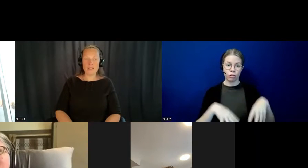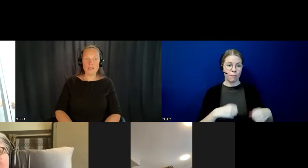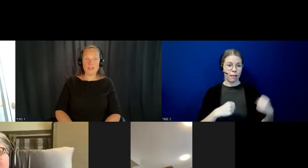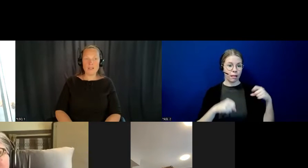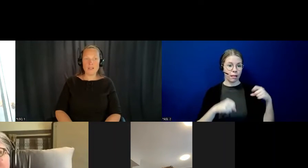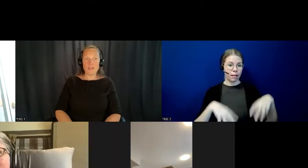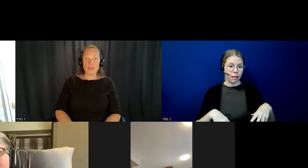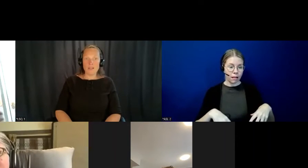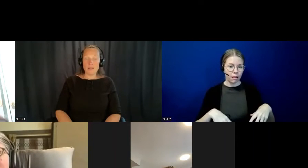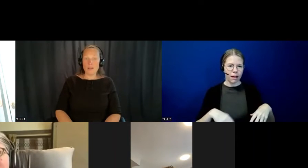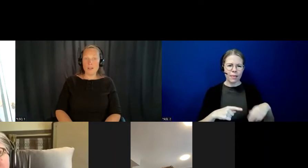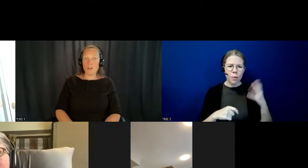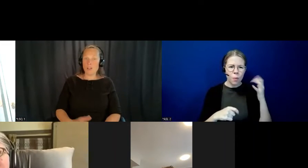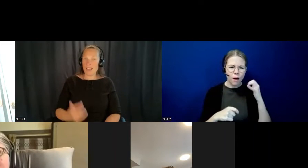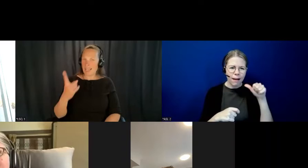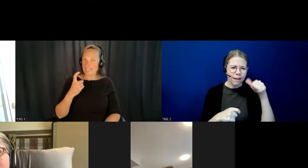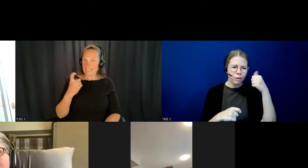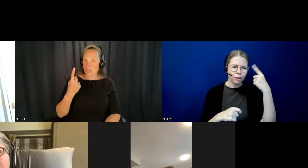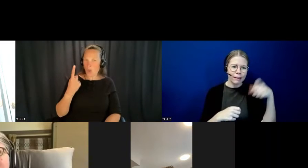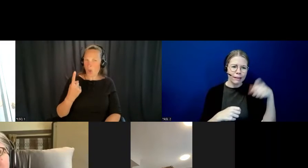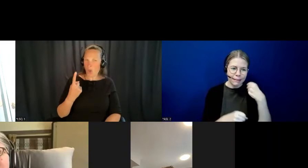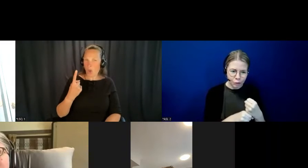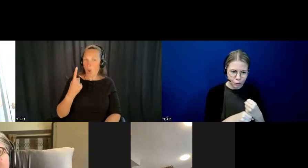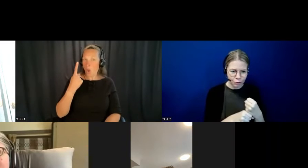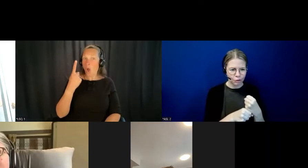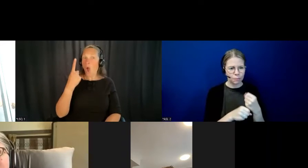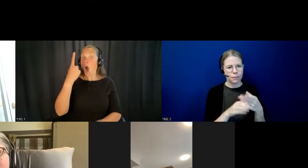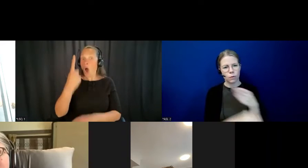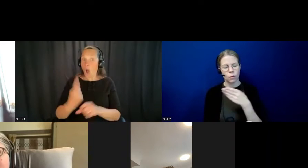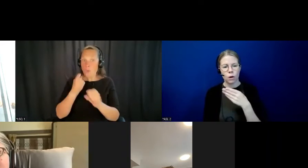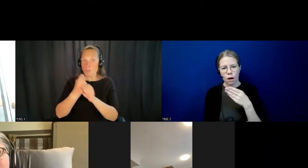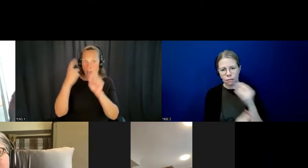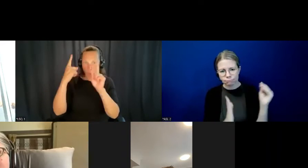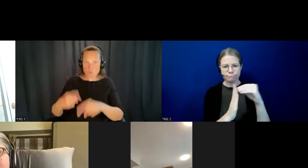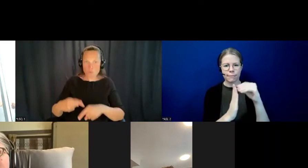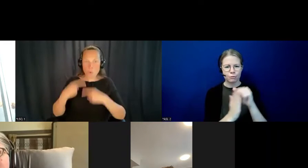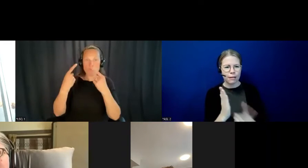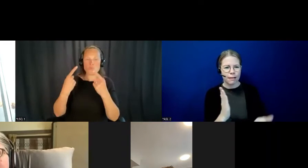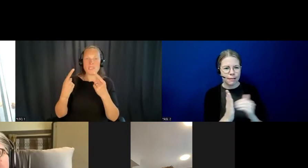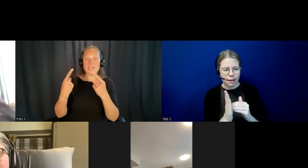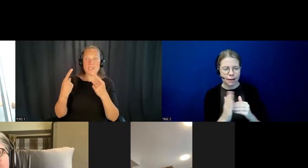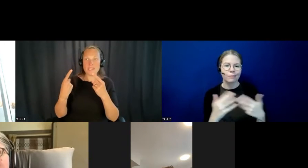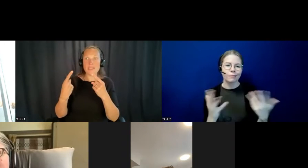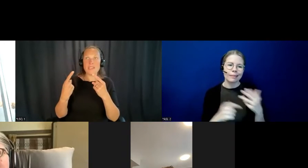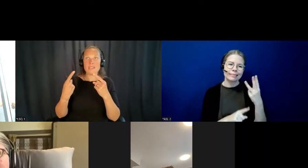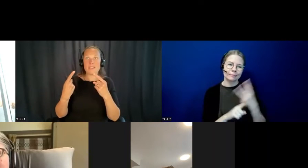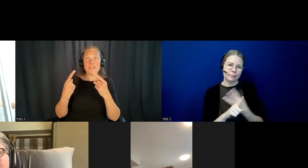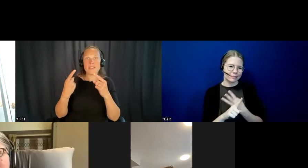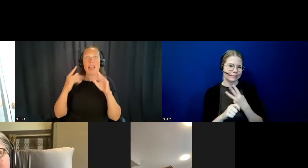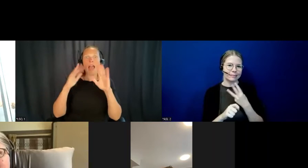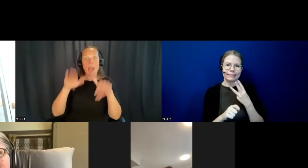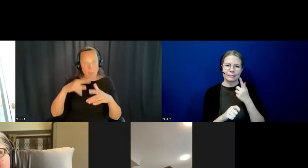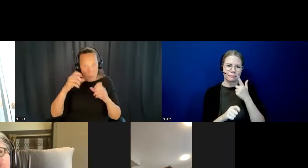SIX MONTHS WAS LOST BY PROROGATION AND GETTING THINGS UP AND RUNNING, NOVEMBER, DECEMBER, WHICH